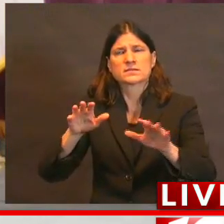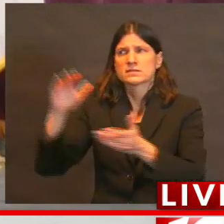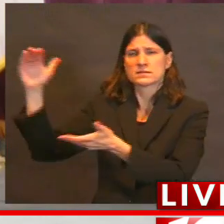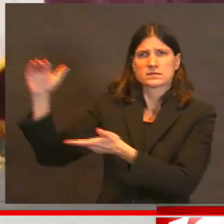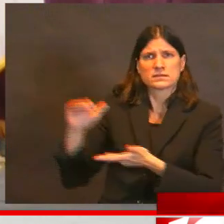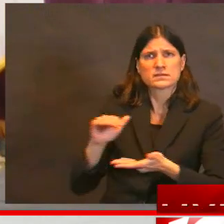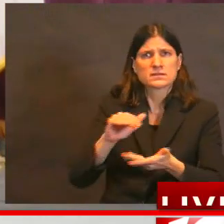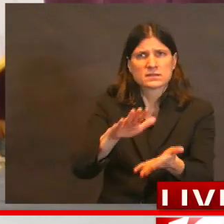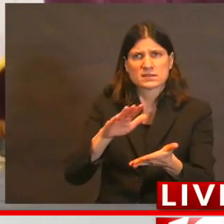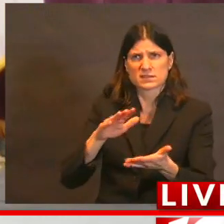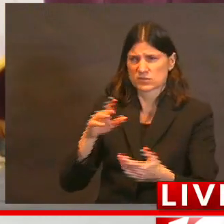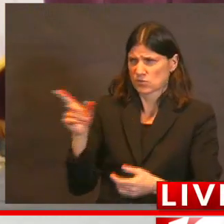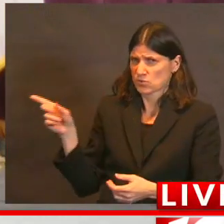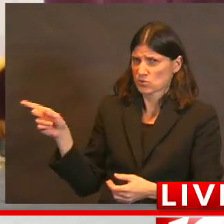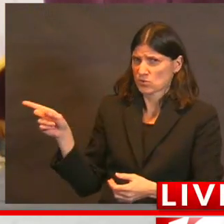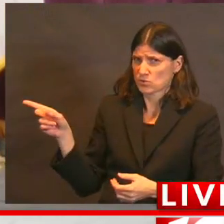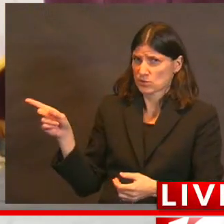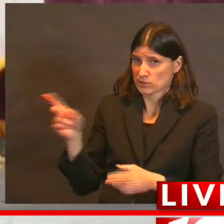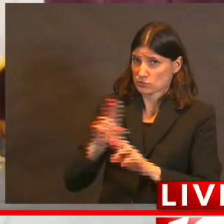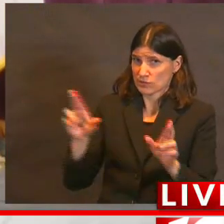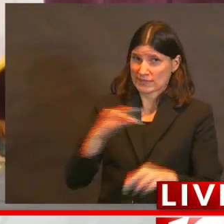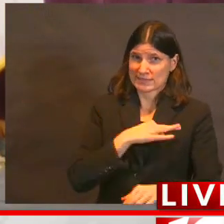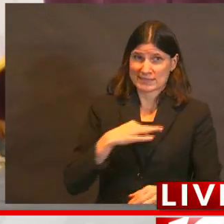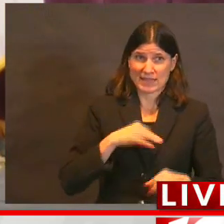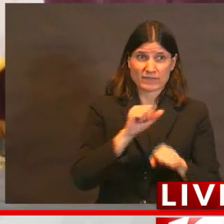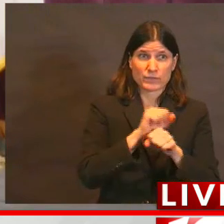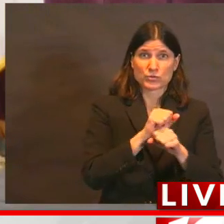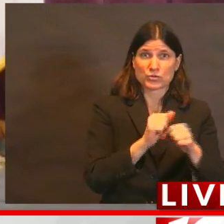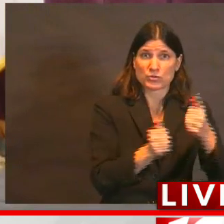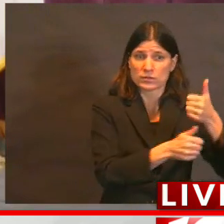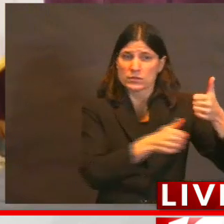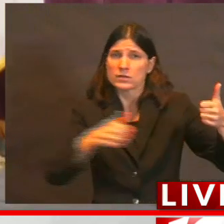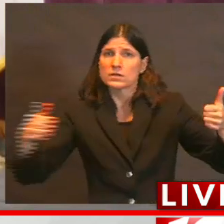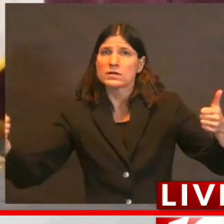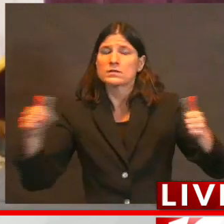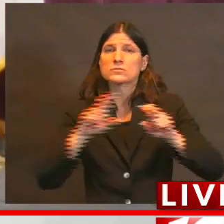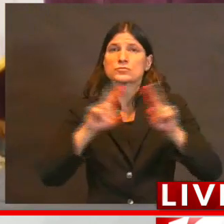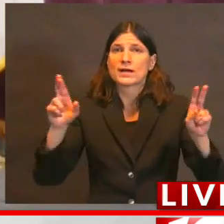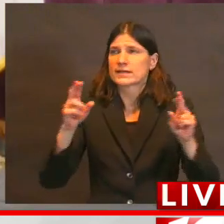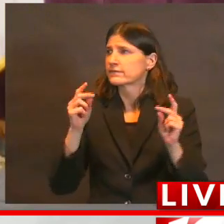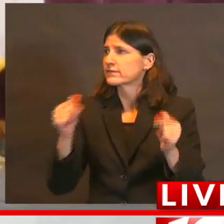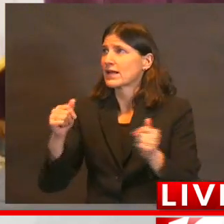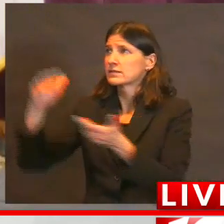YOU YOU SAY YOU'RE GETTING OUT NOW. REALLY SOME OF PRODUCTION